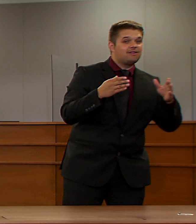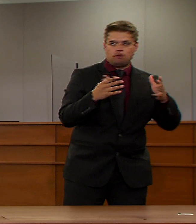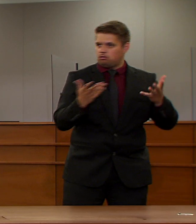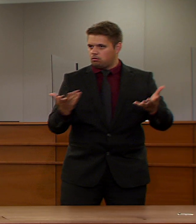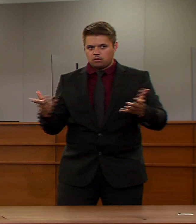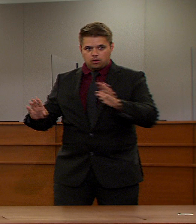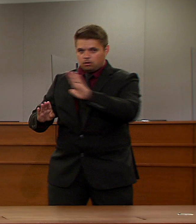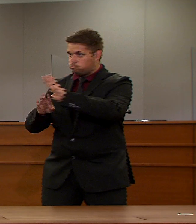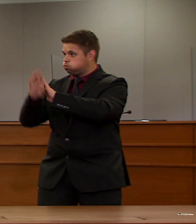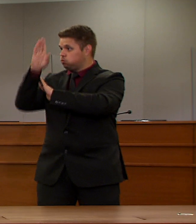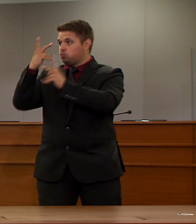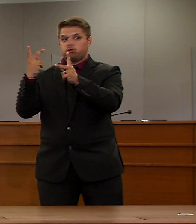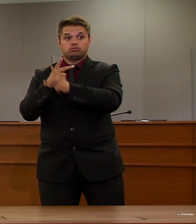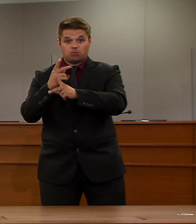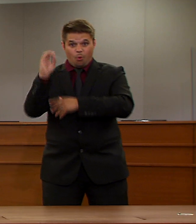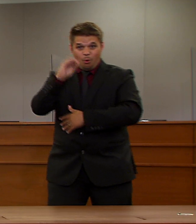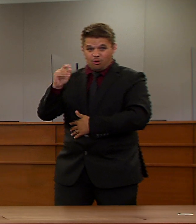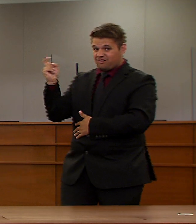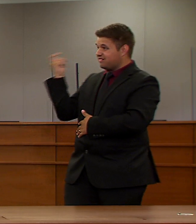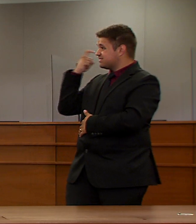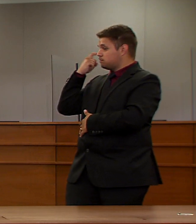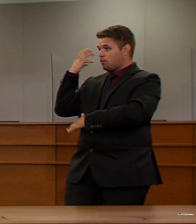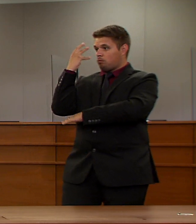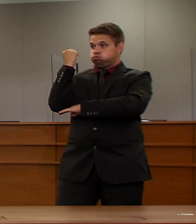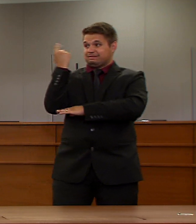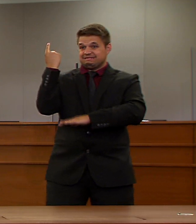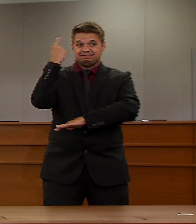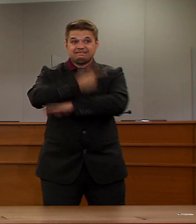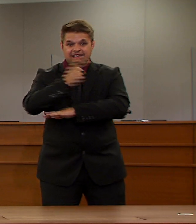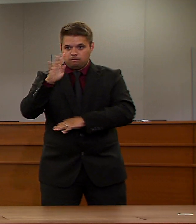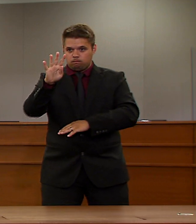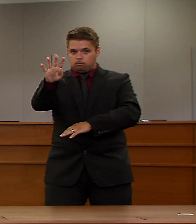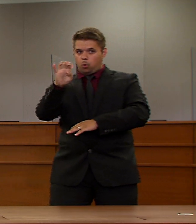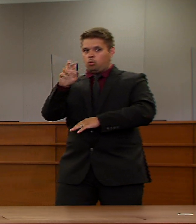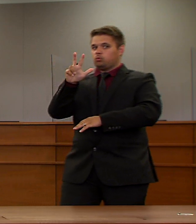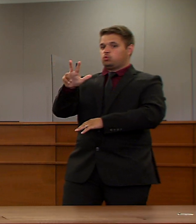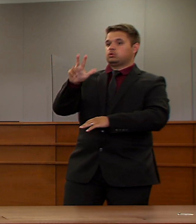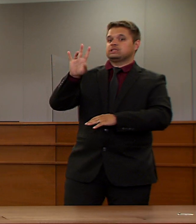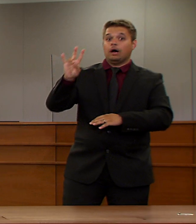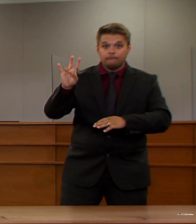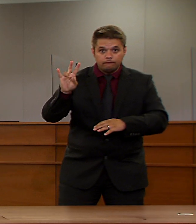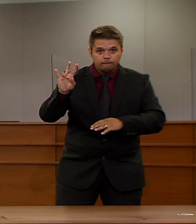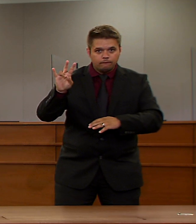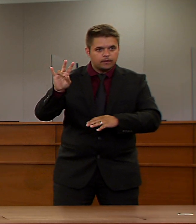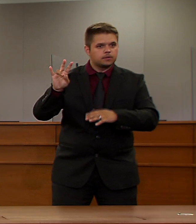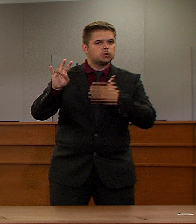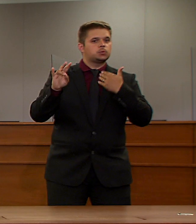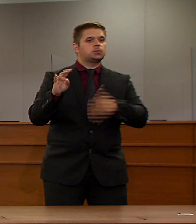new cases with infection spreading through social gatherings. And Washington set a new record